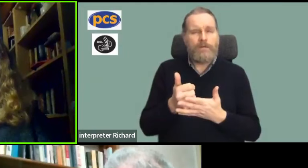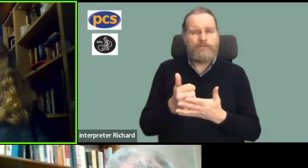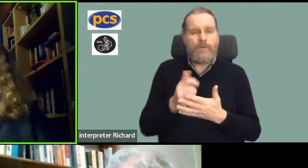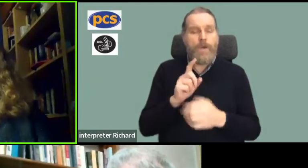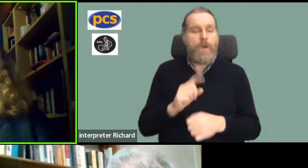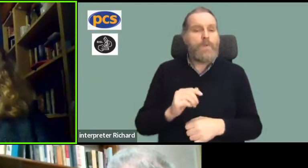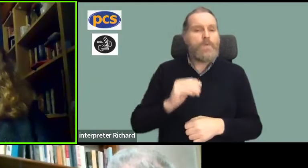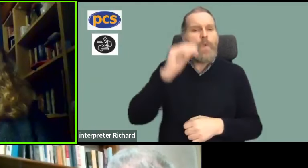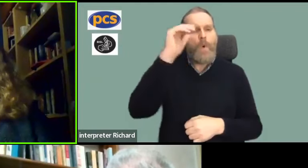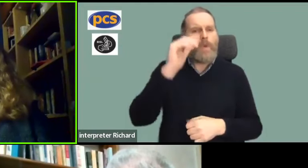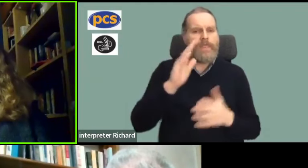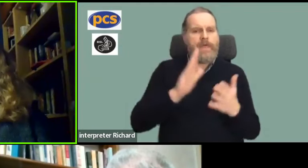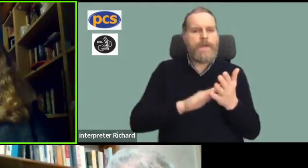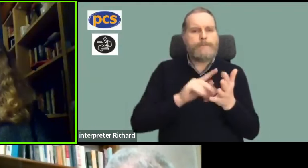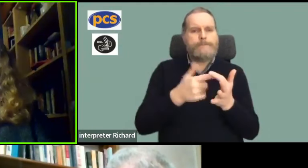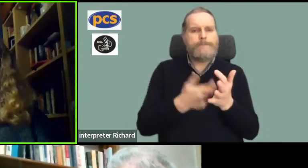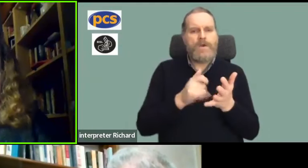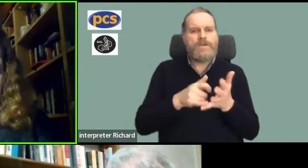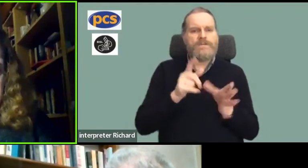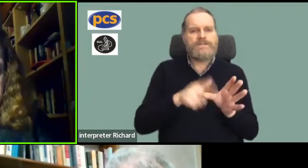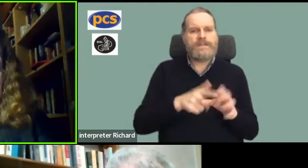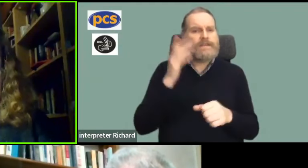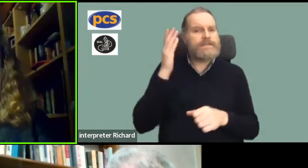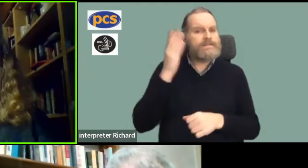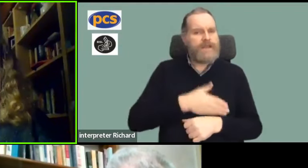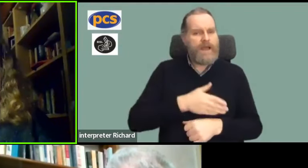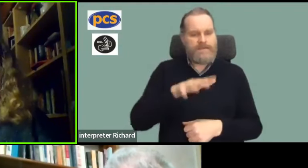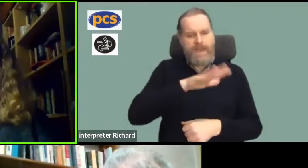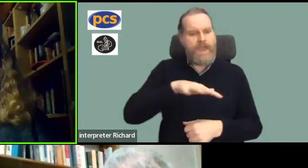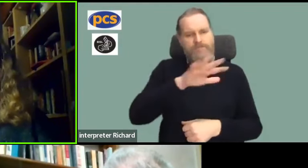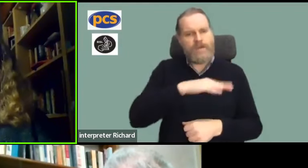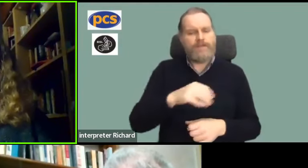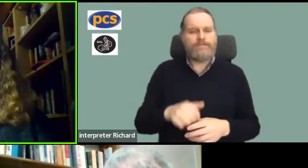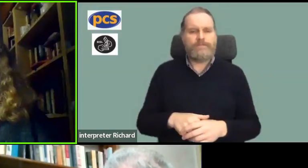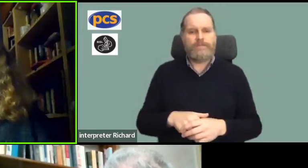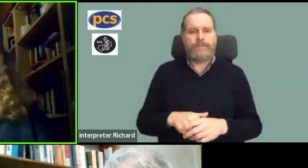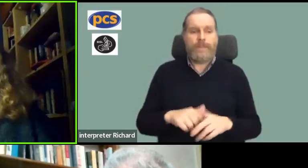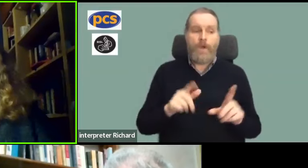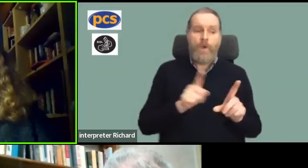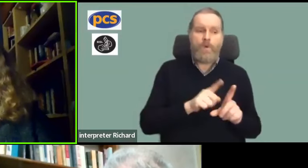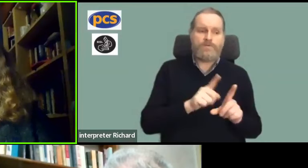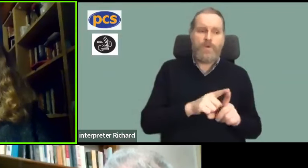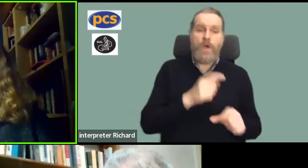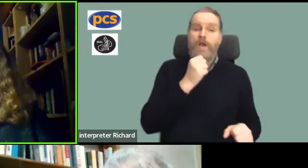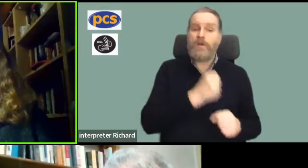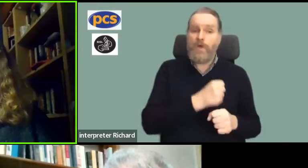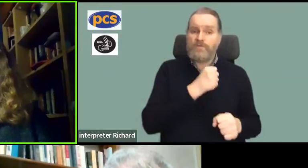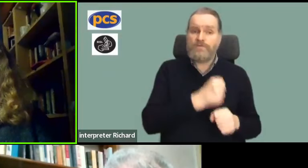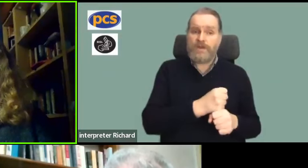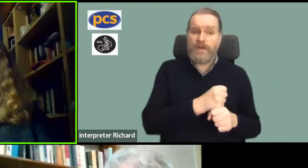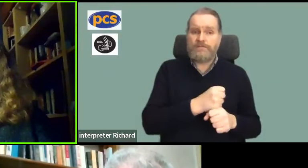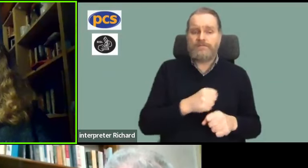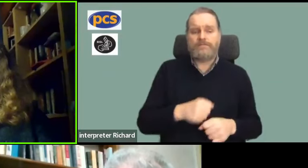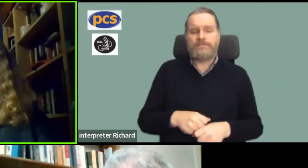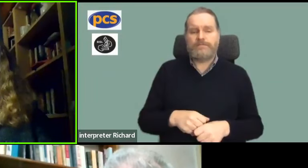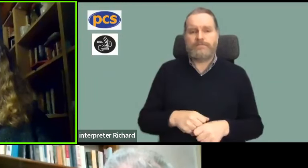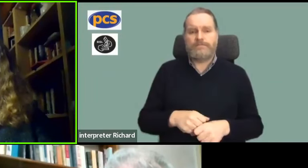anch h, Mogasia h Mogasia, solidarity to all of our members, taking action from Dw B Gloucester t Smells Allison